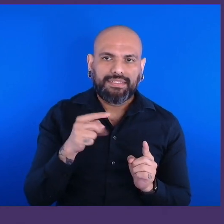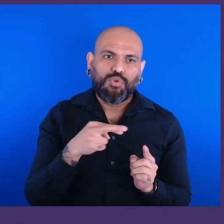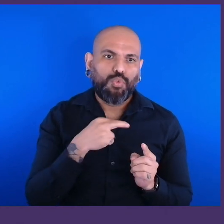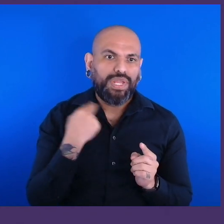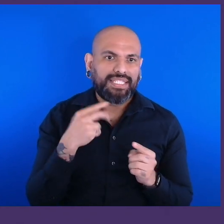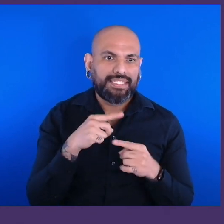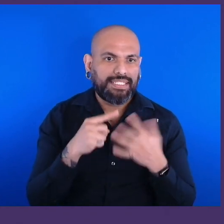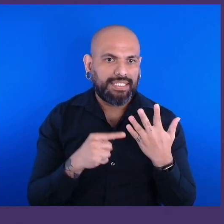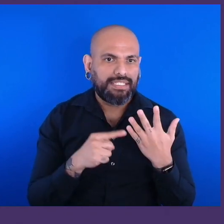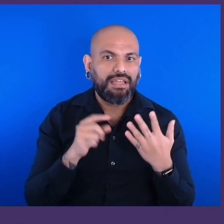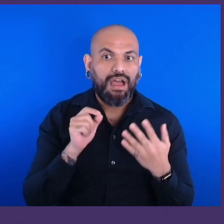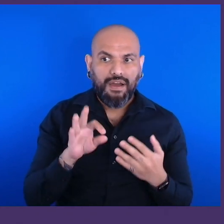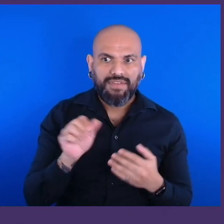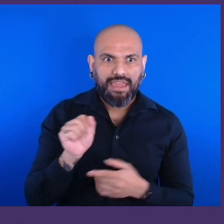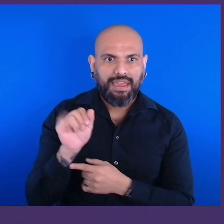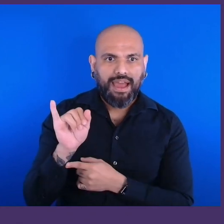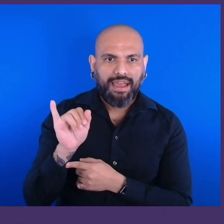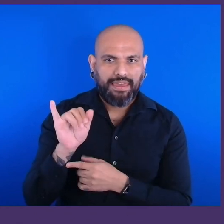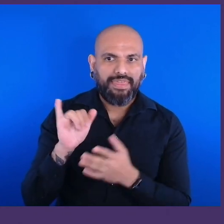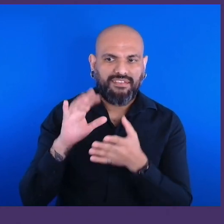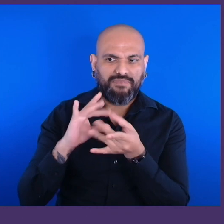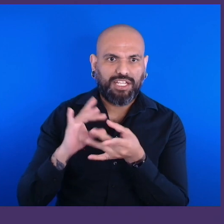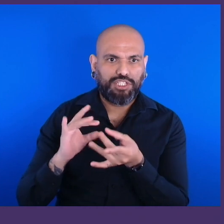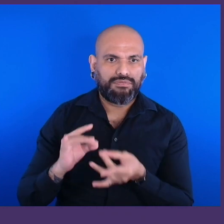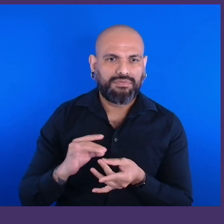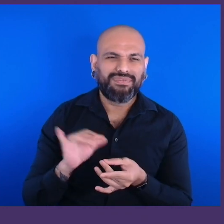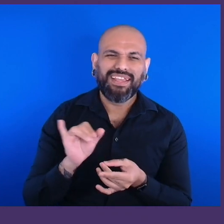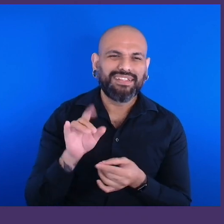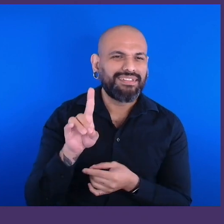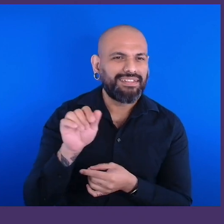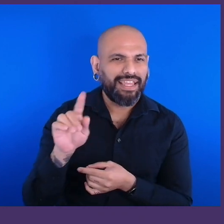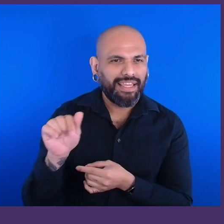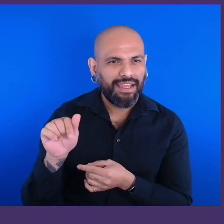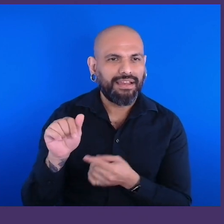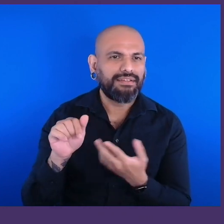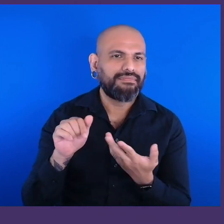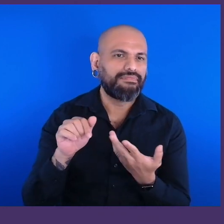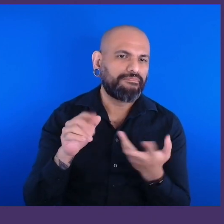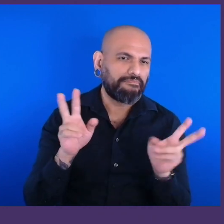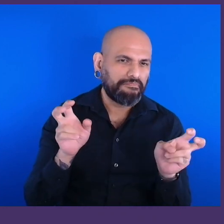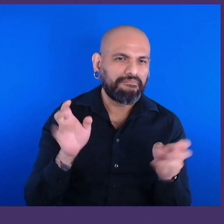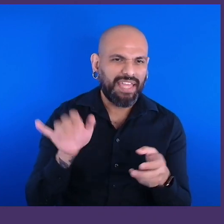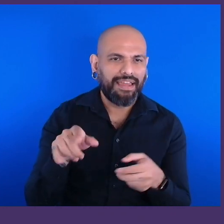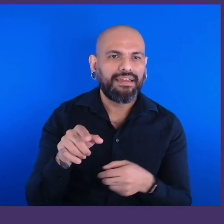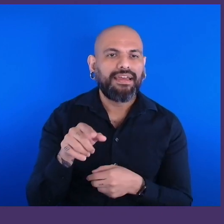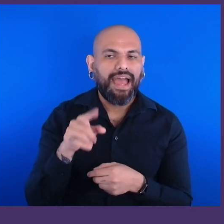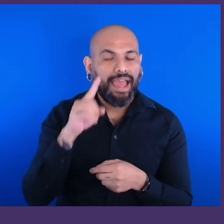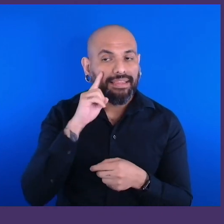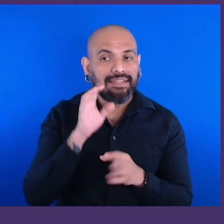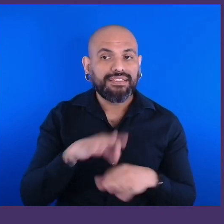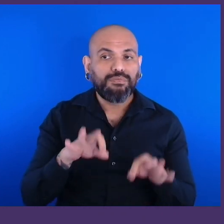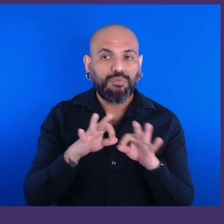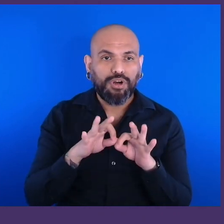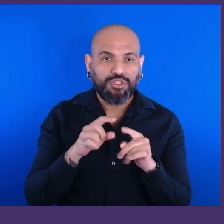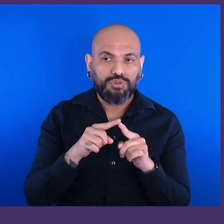Some have been mentioned, the issue of data, but, I think, also it's important to reflect on the role